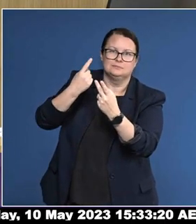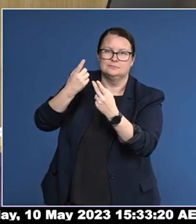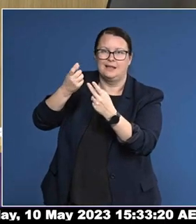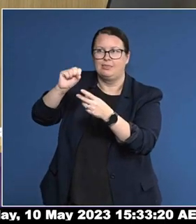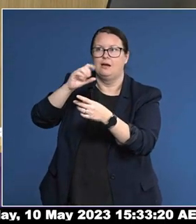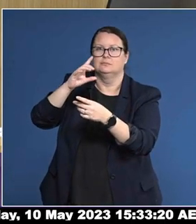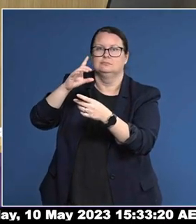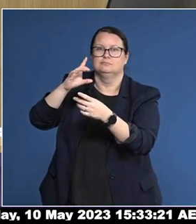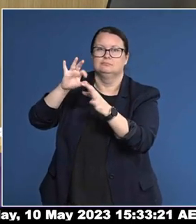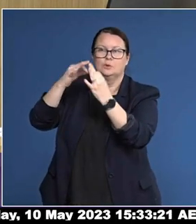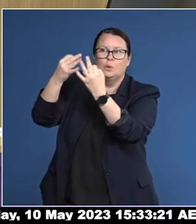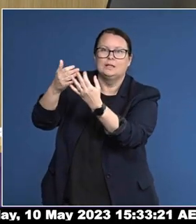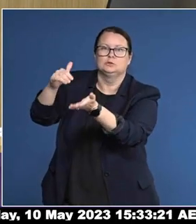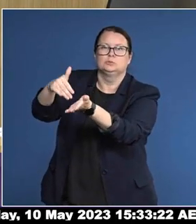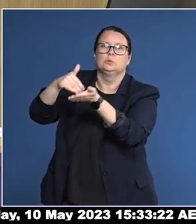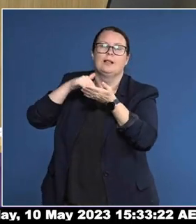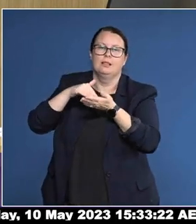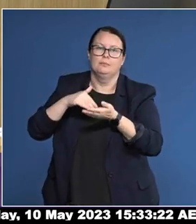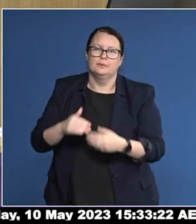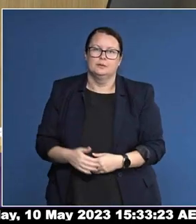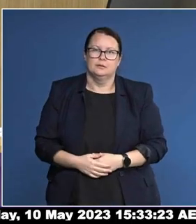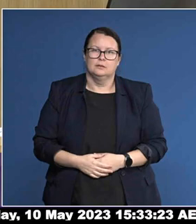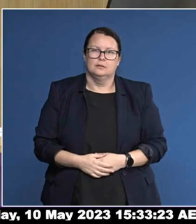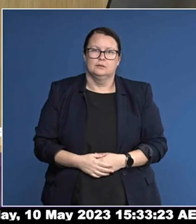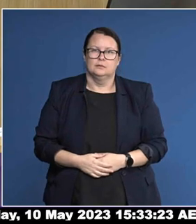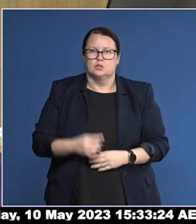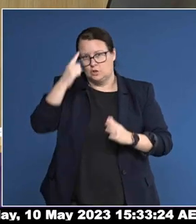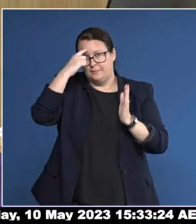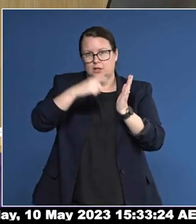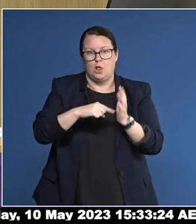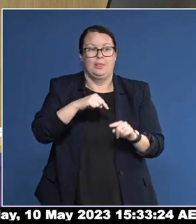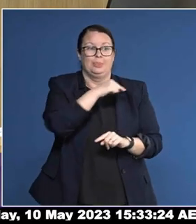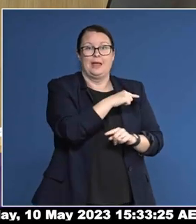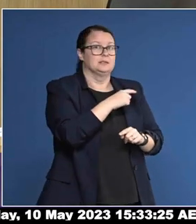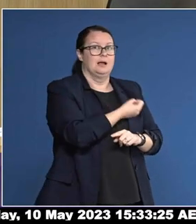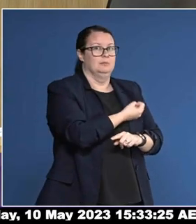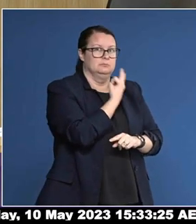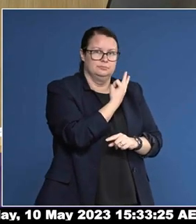And so that is what I am acknowledging, that there were occasions across that time period